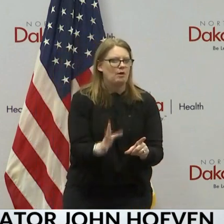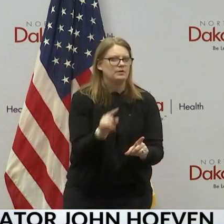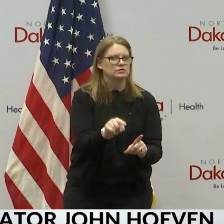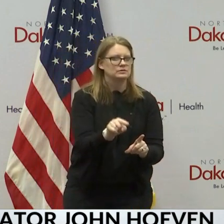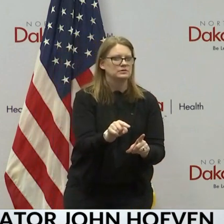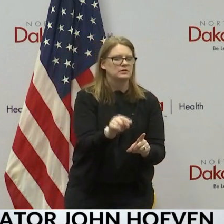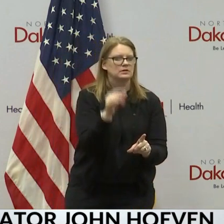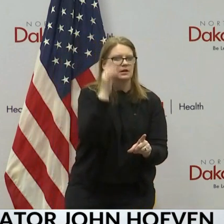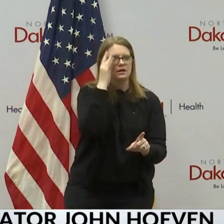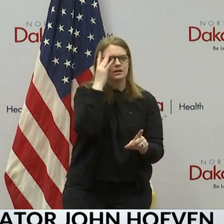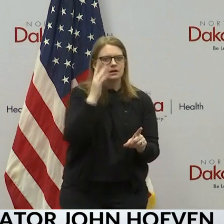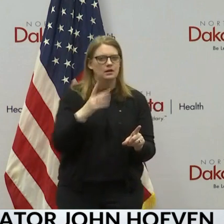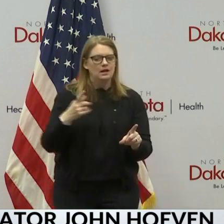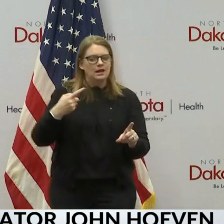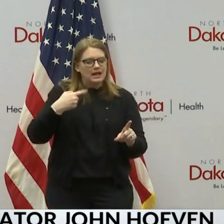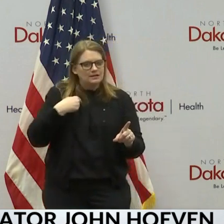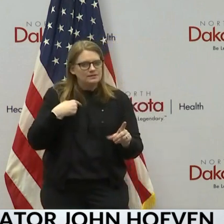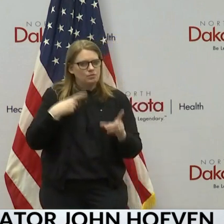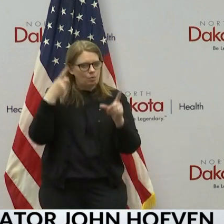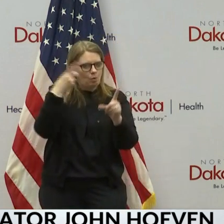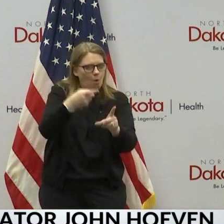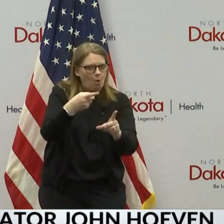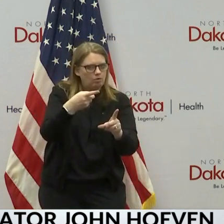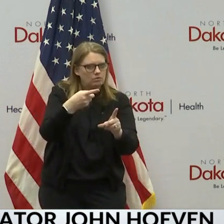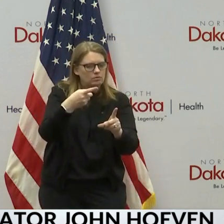THE OTHER THING WE DO IS MAKE